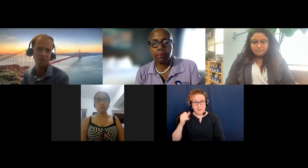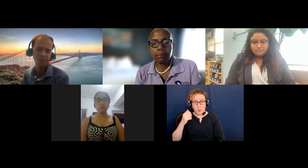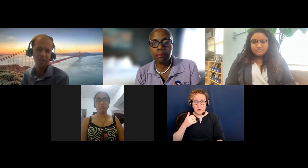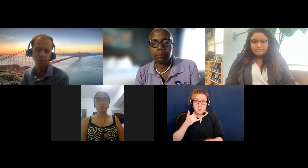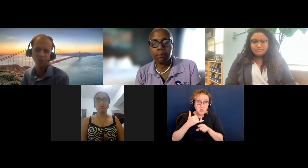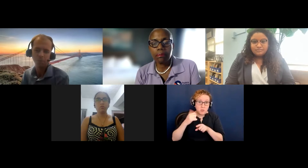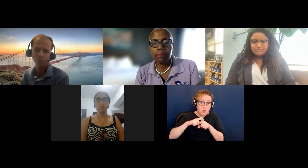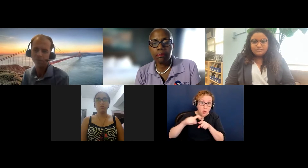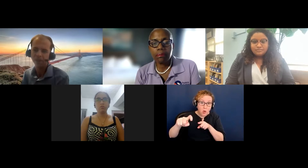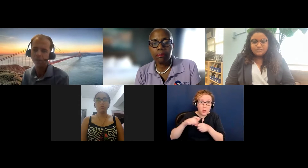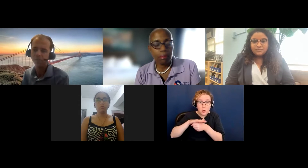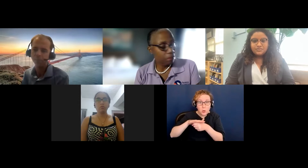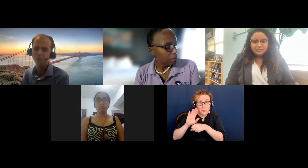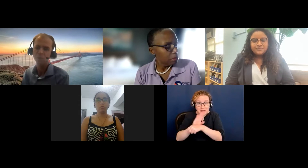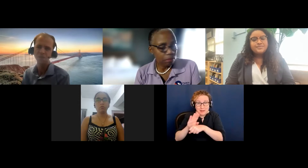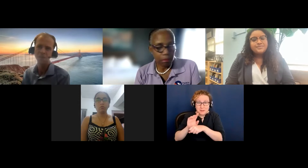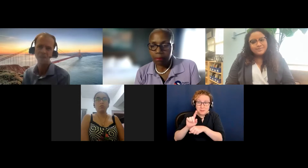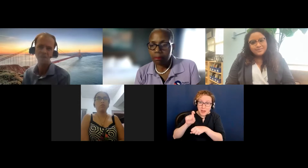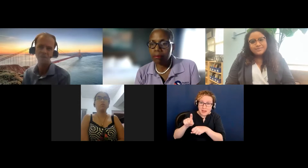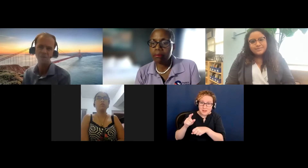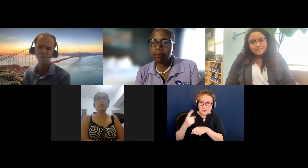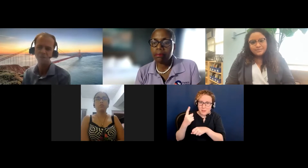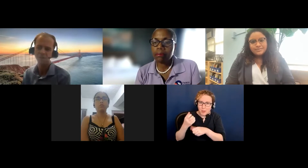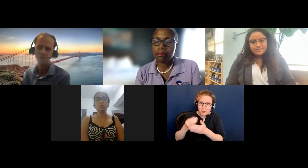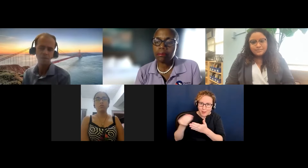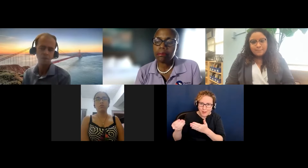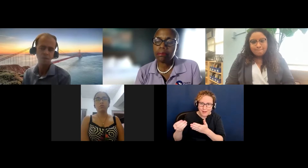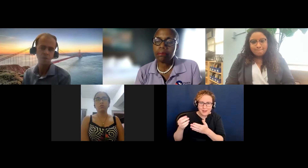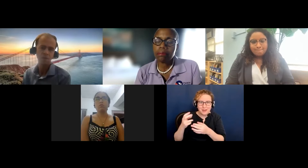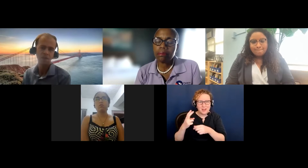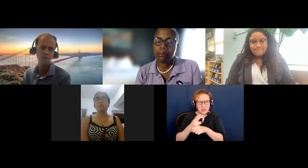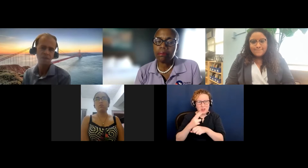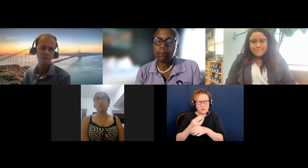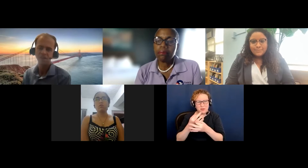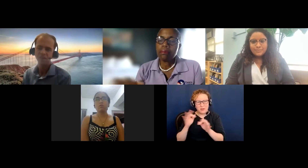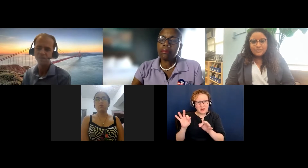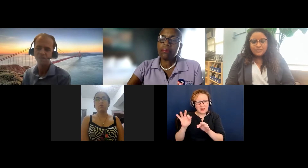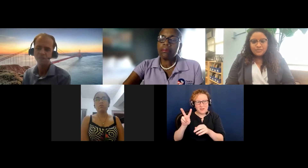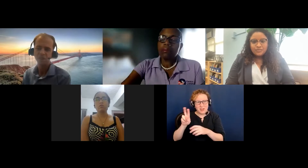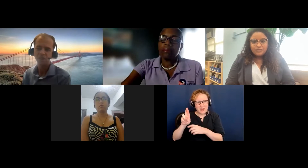to ask if they have something you want to buy, you can use the free video relay. The Dominican